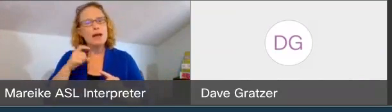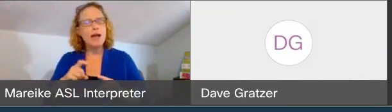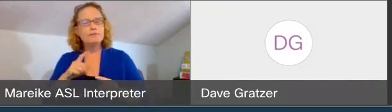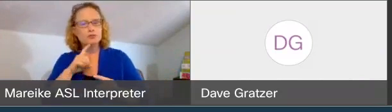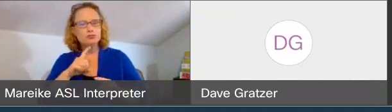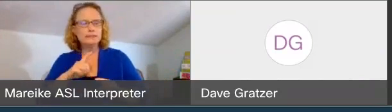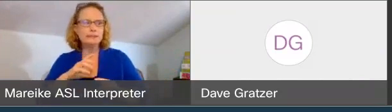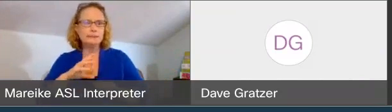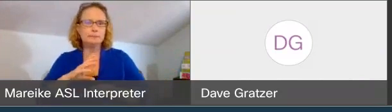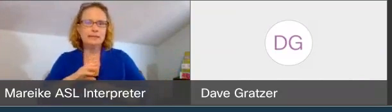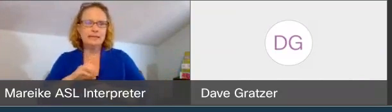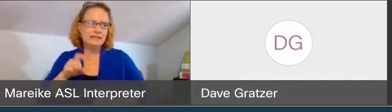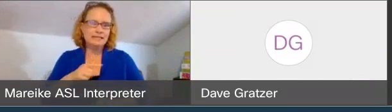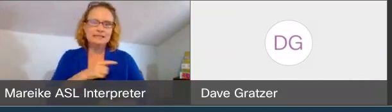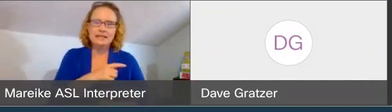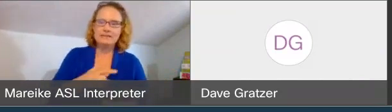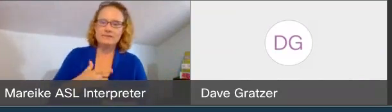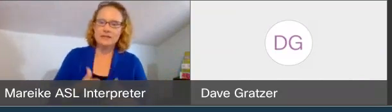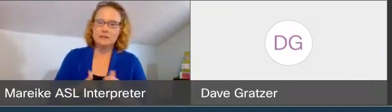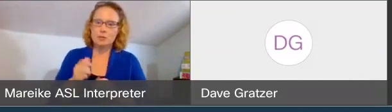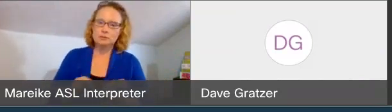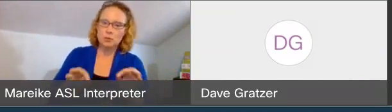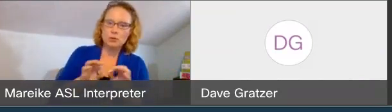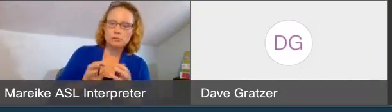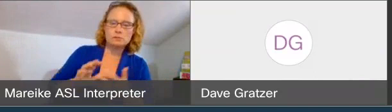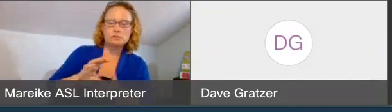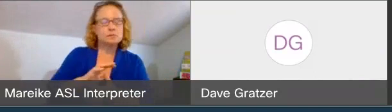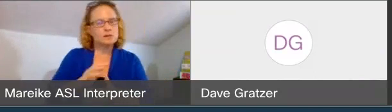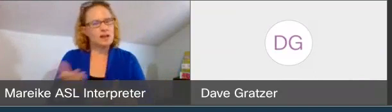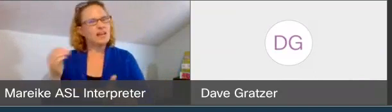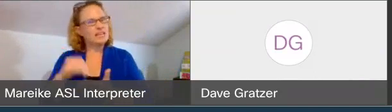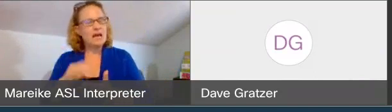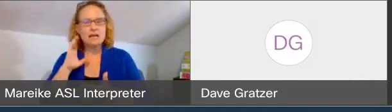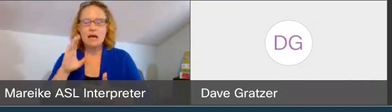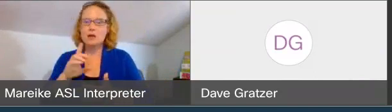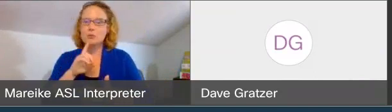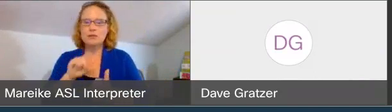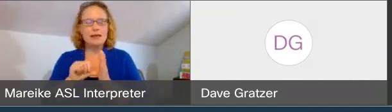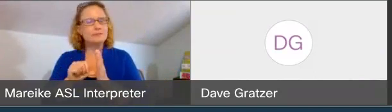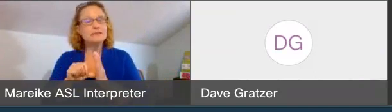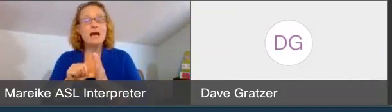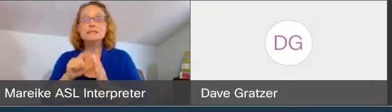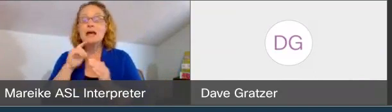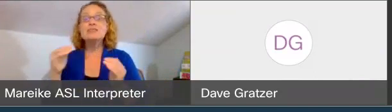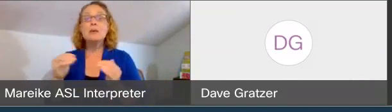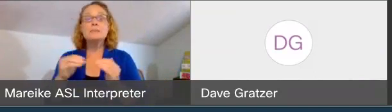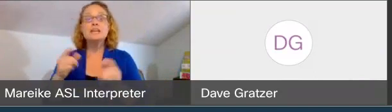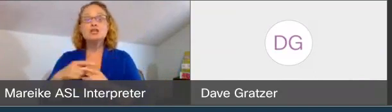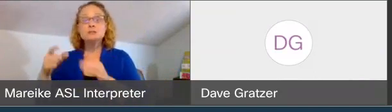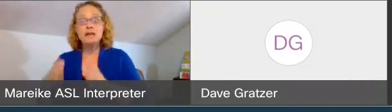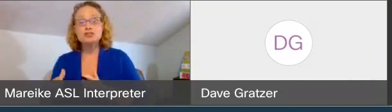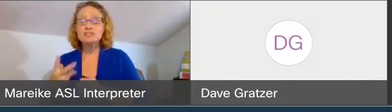And again, I'm gonna plug the peer specialists on ACT teams and FACT teams are really,